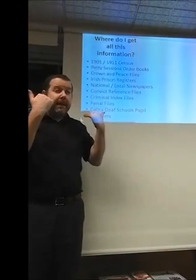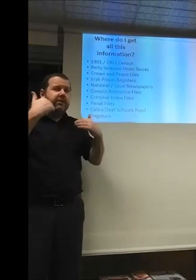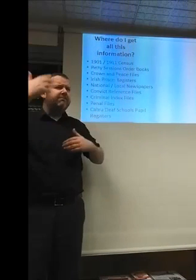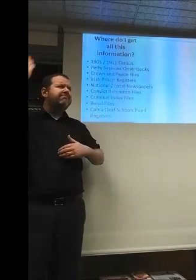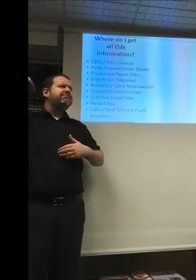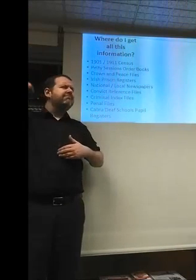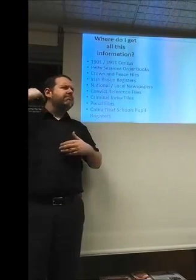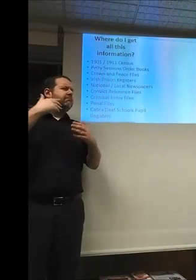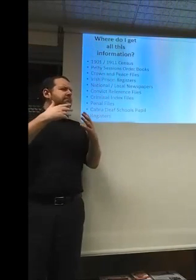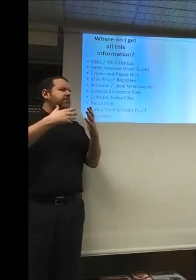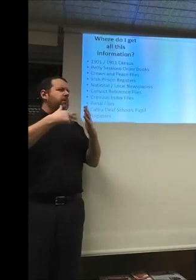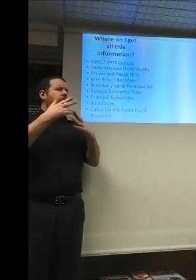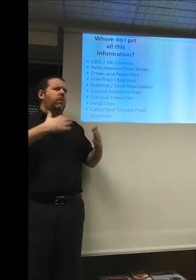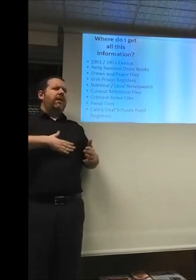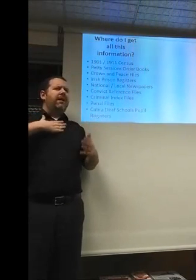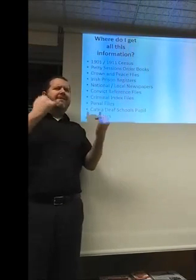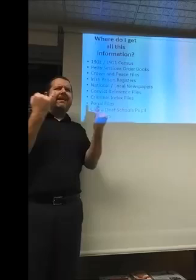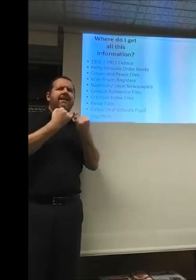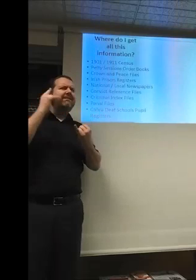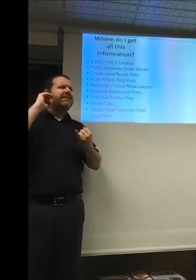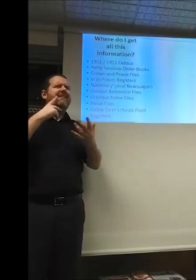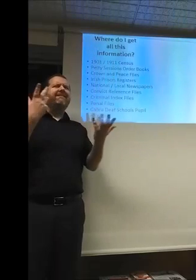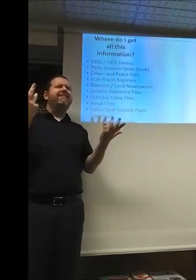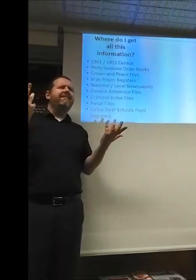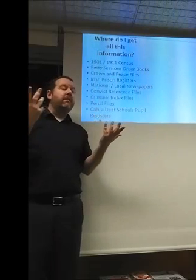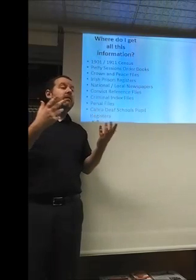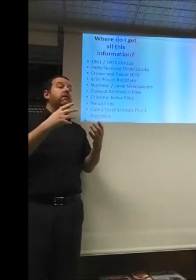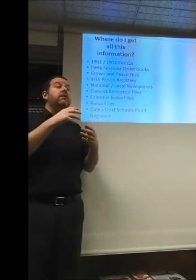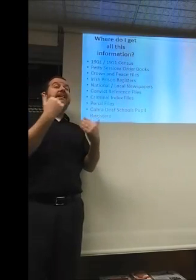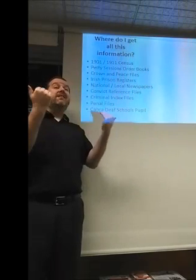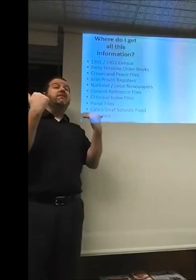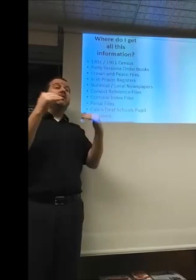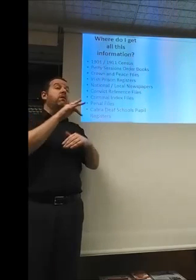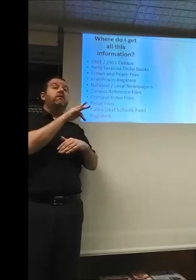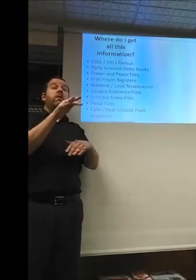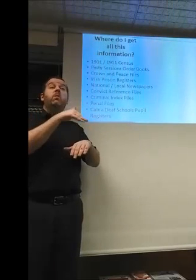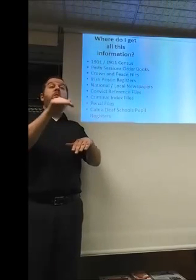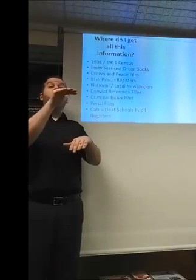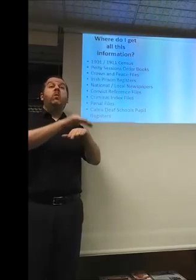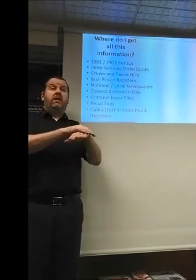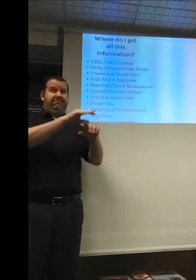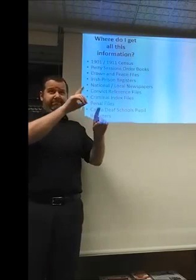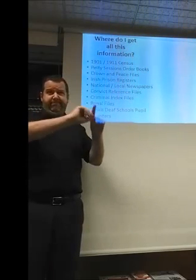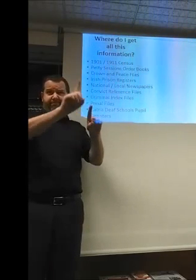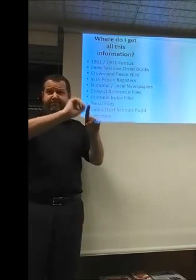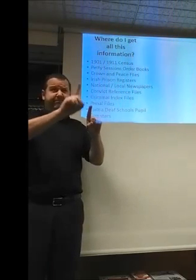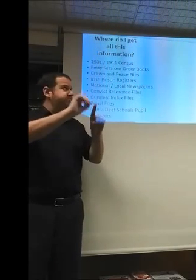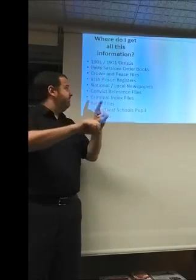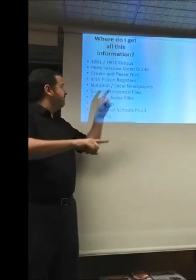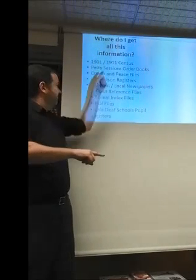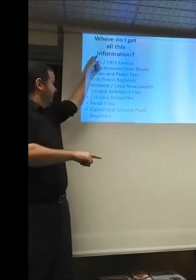So I’ve gotten a lot of information about how deaf people lived and I’ve gotten information